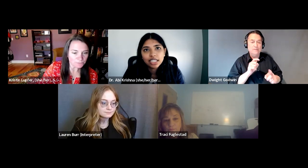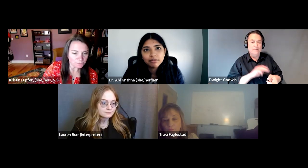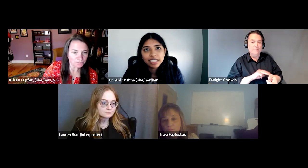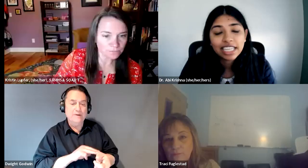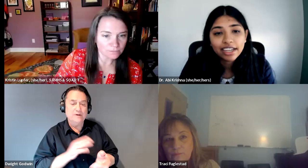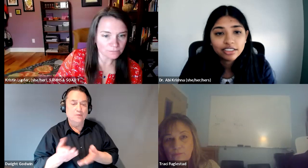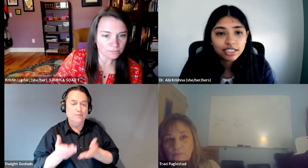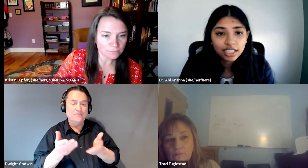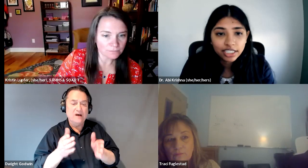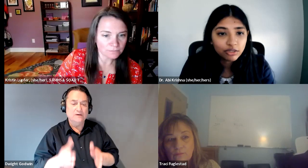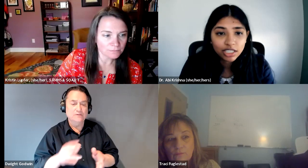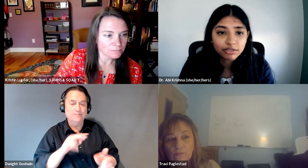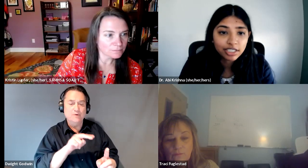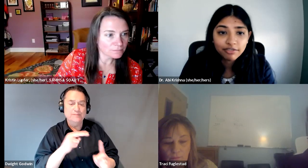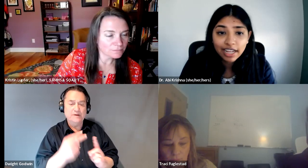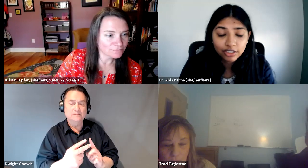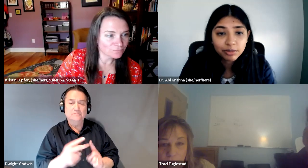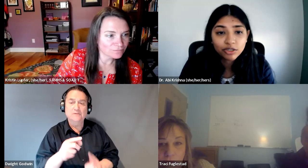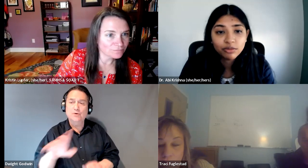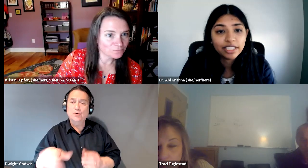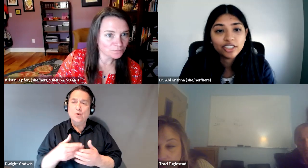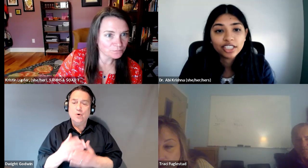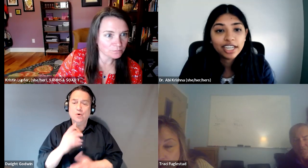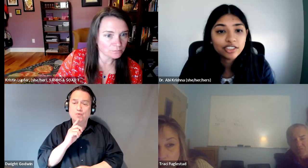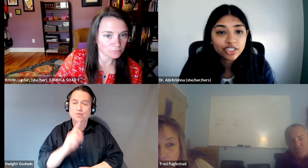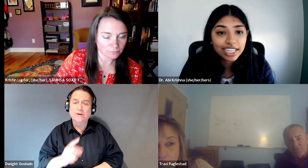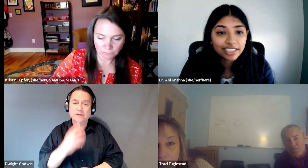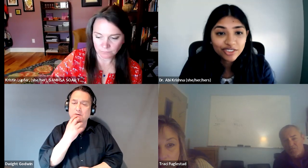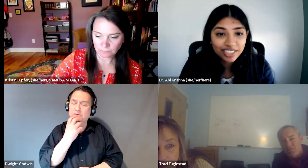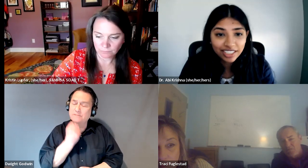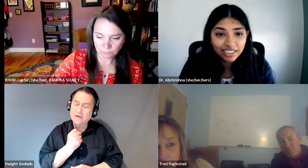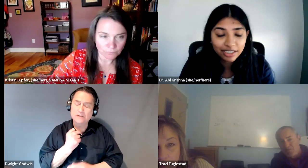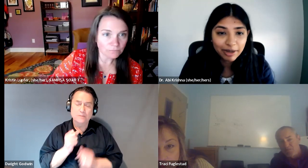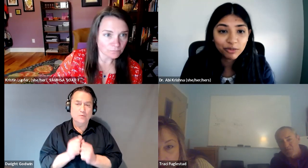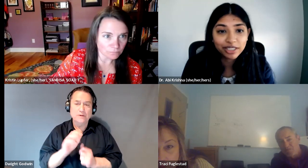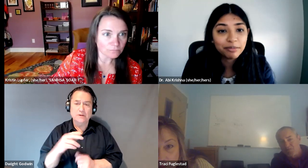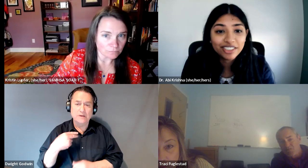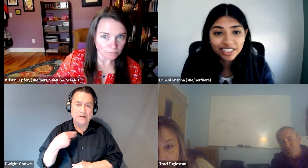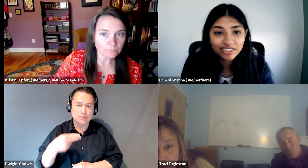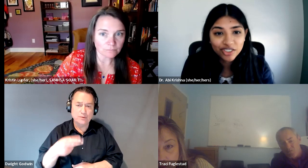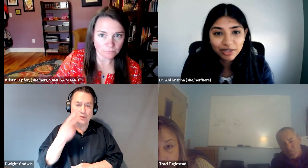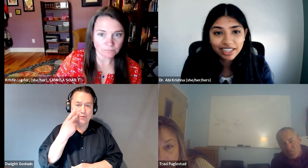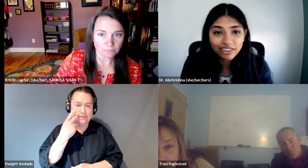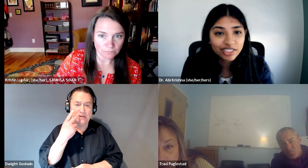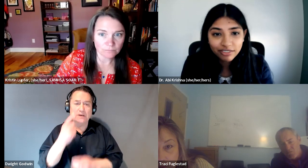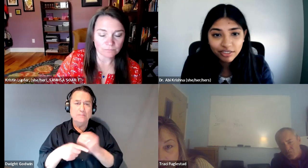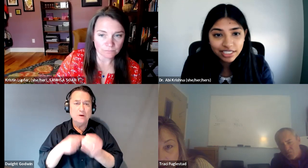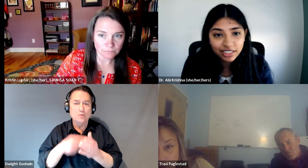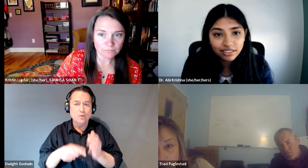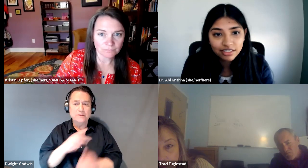Again, you all are really valuable with your history that you see about what the patient is doing outside of our visits